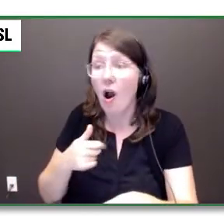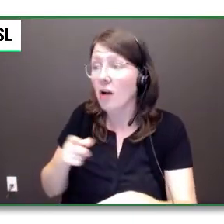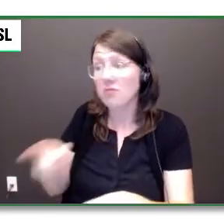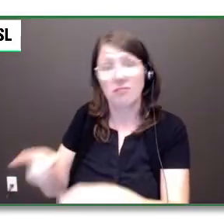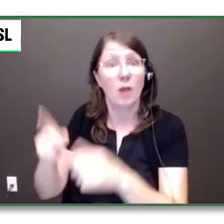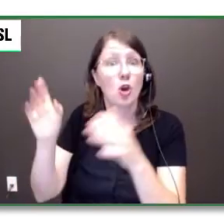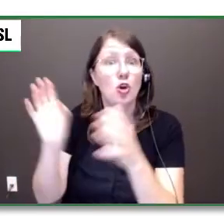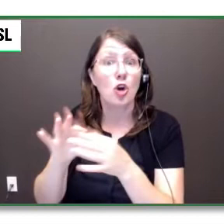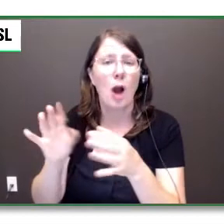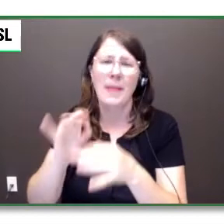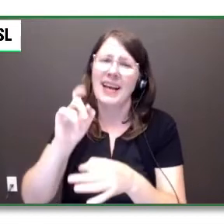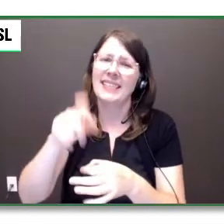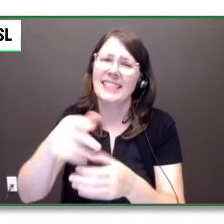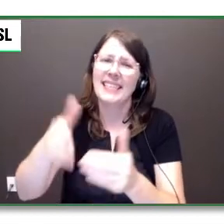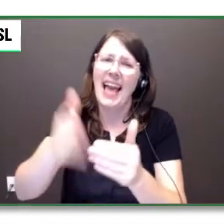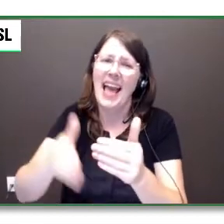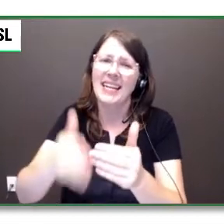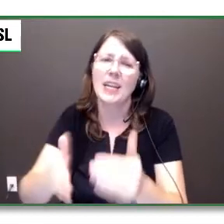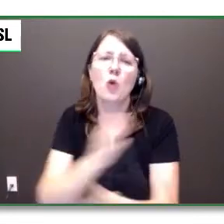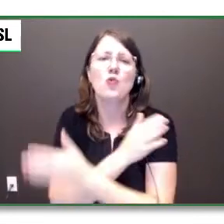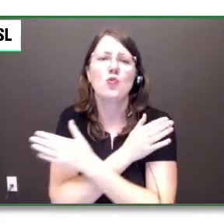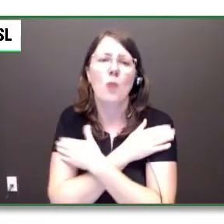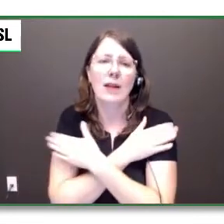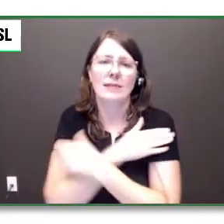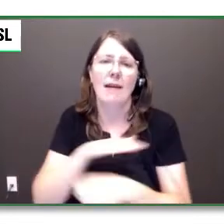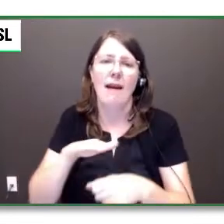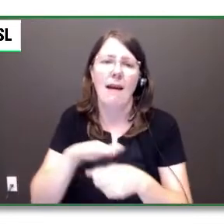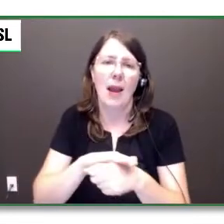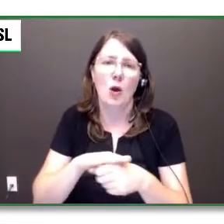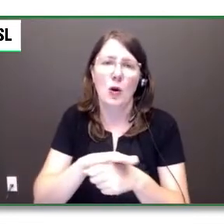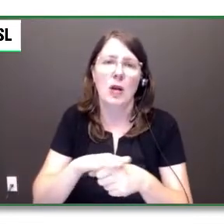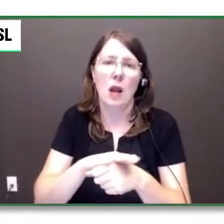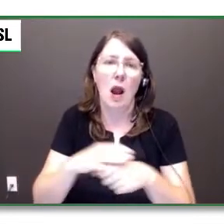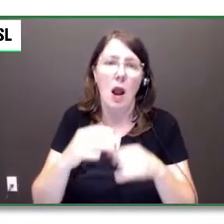more of those complex type of relationships and